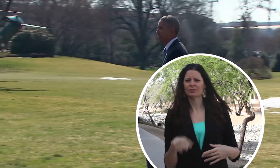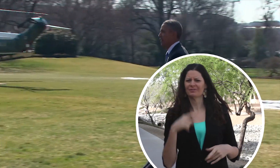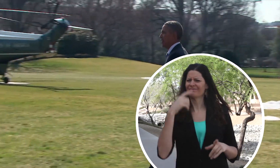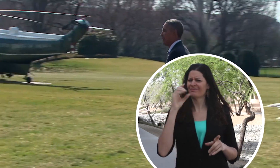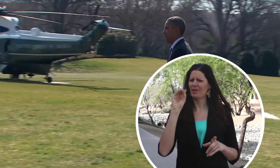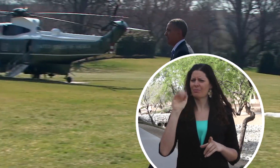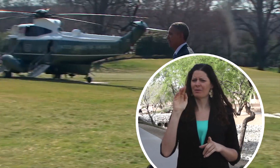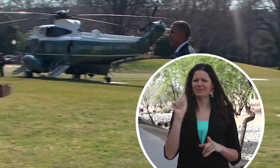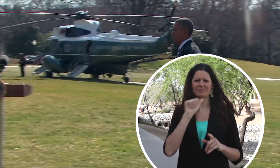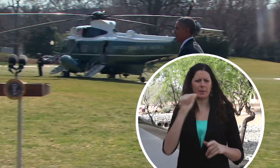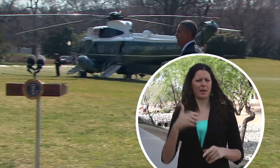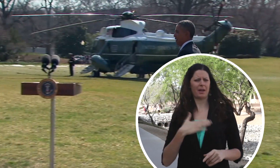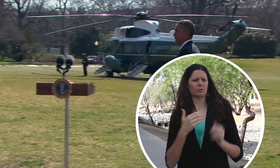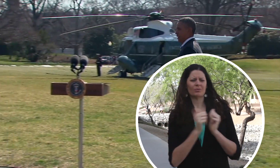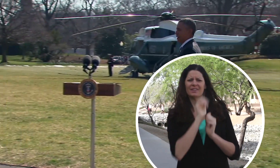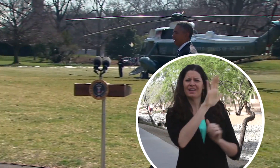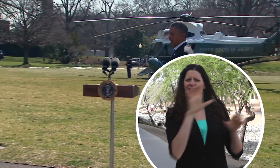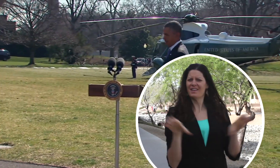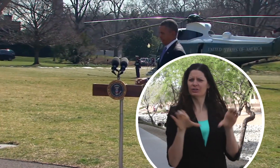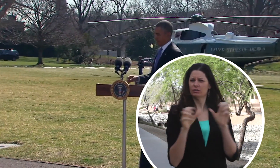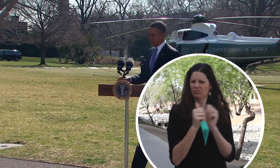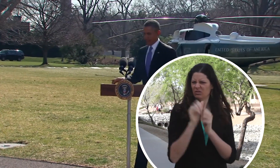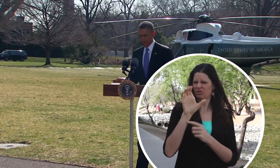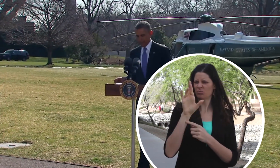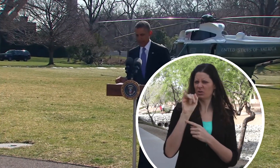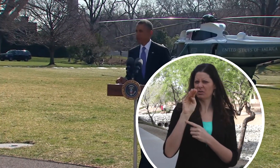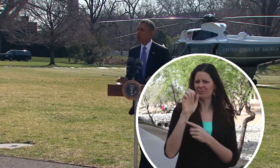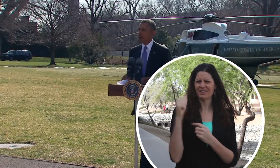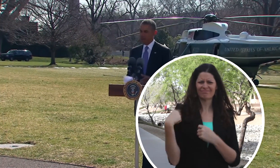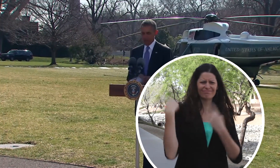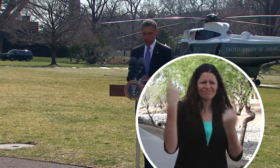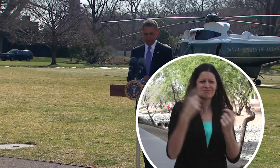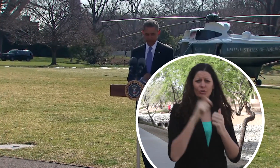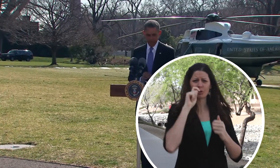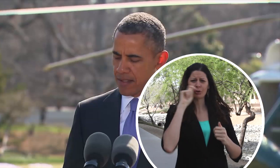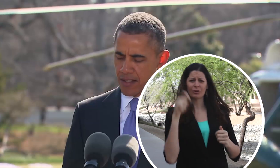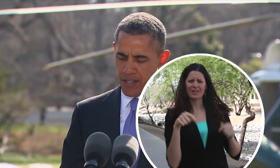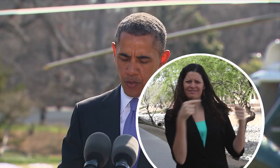HE APPROVED MORE SANCTIONS AND IS REFUSING TO WORK WITH A BANK IN RUSSIA. THE PRESIDENT